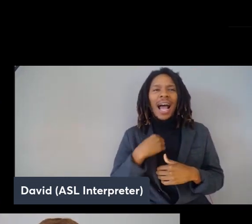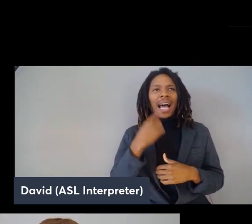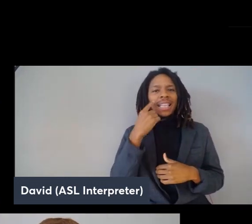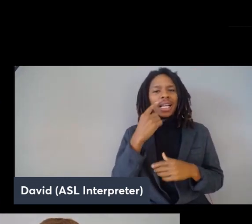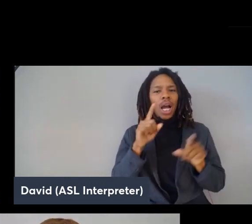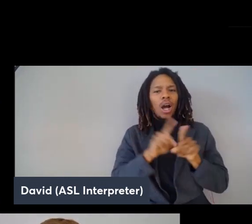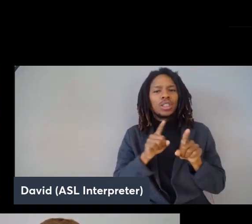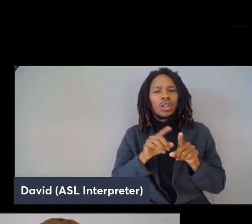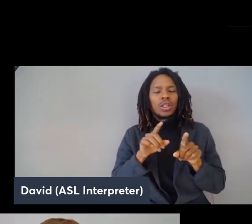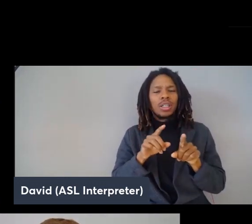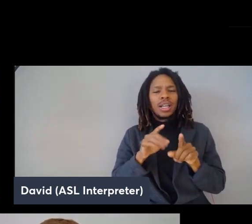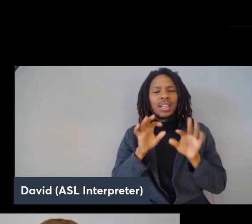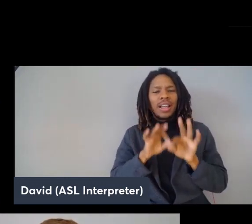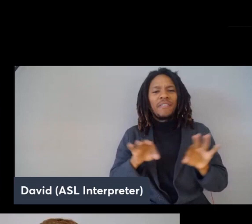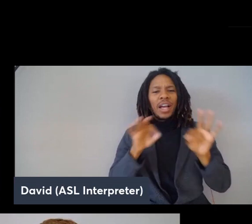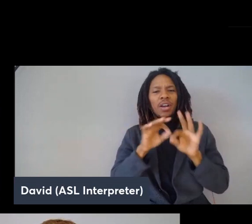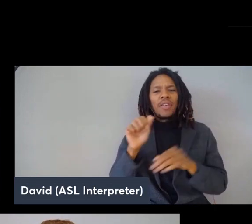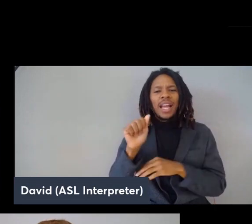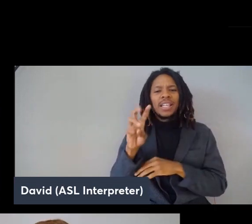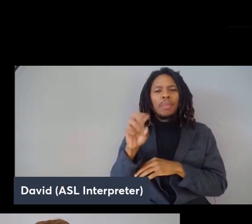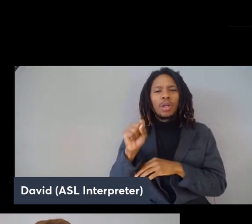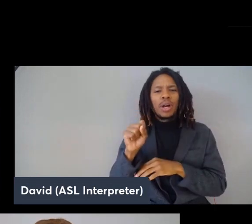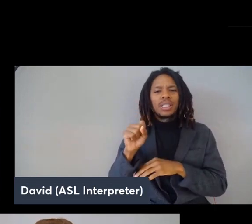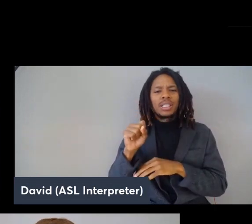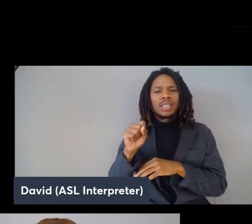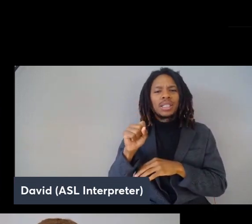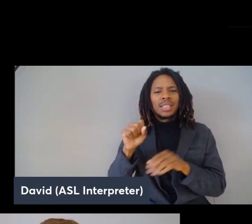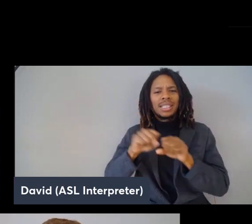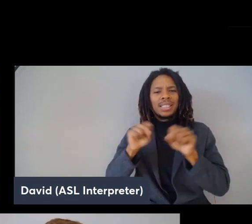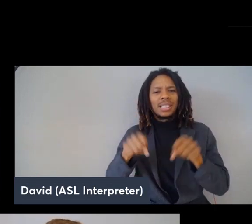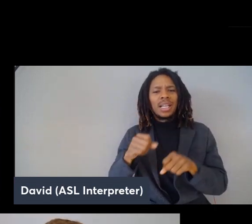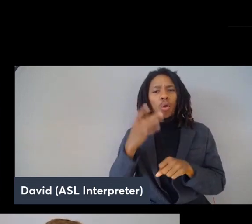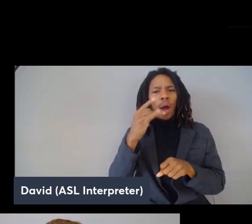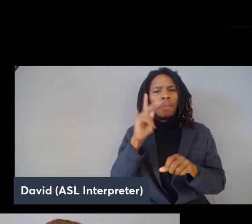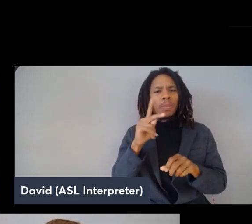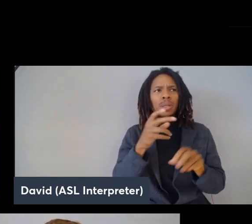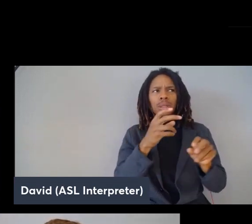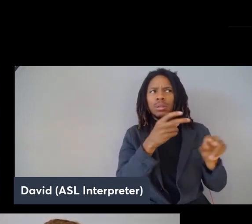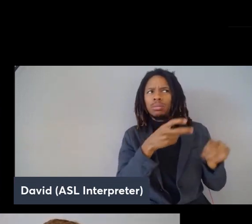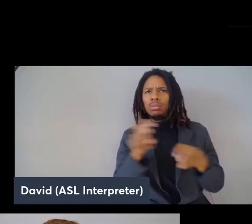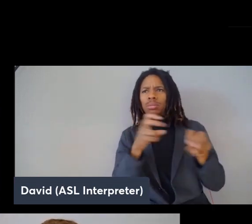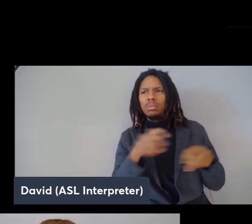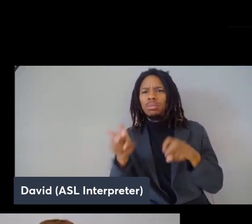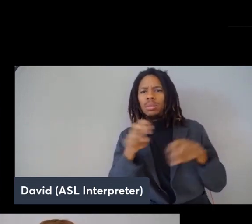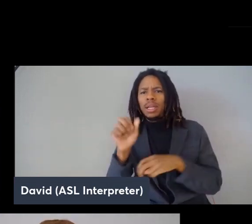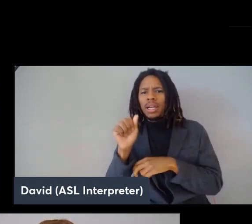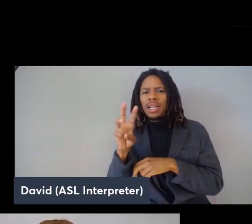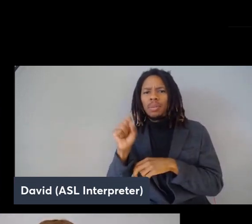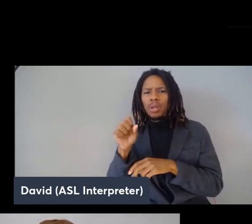of the AWS platform, so I think the reason we see a lot of people go to AWS is because AWS is a great platform